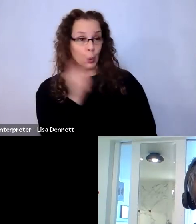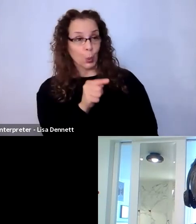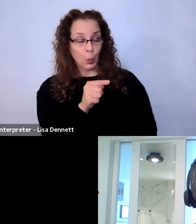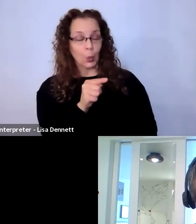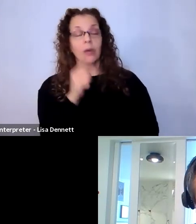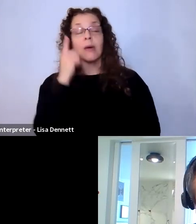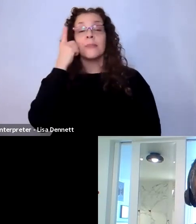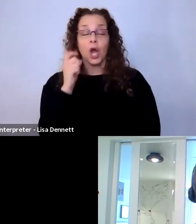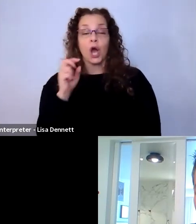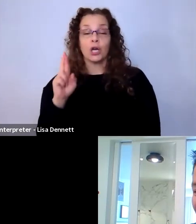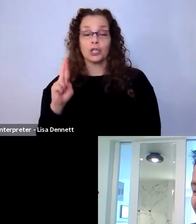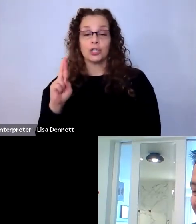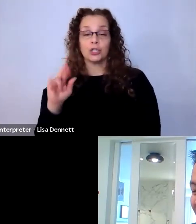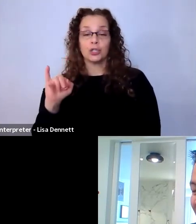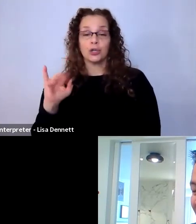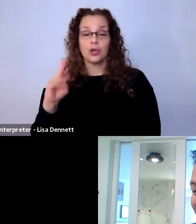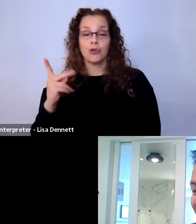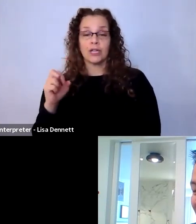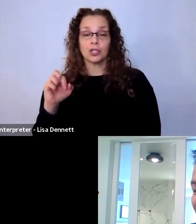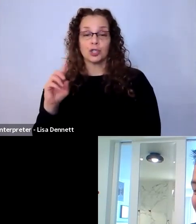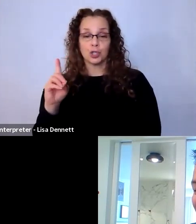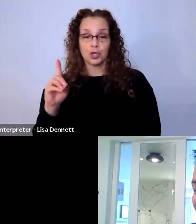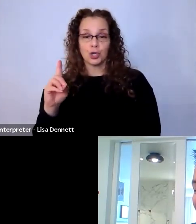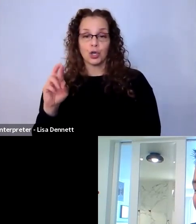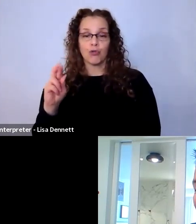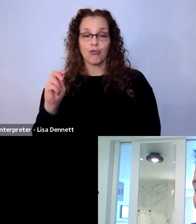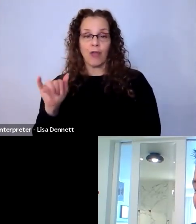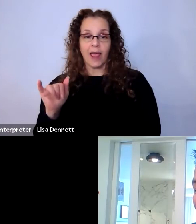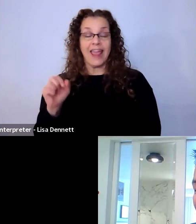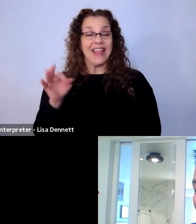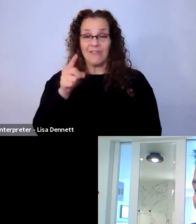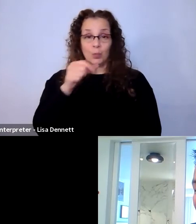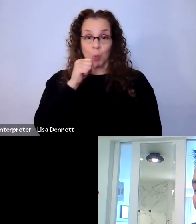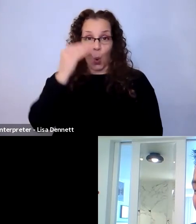Ray for those who don't know has done incredible work in making bringing